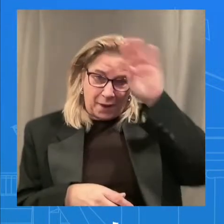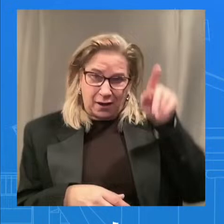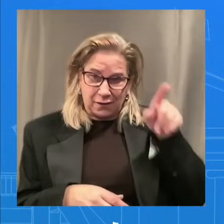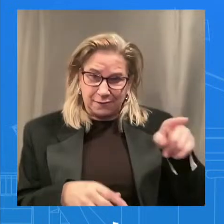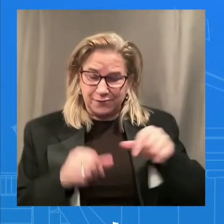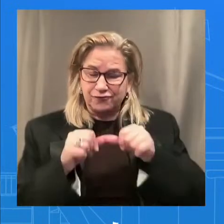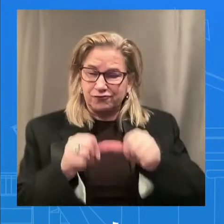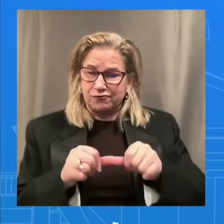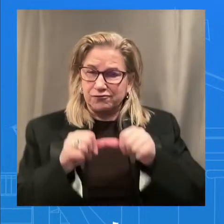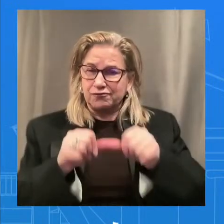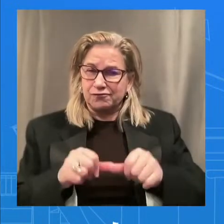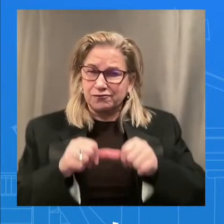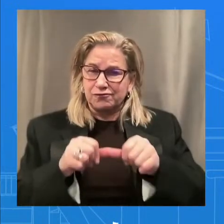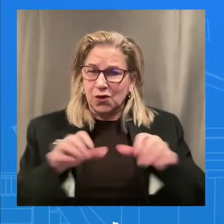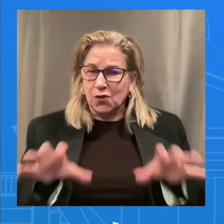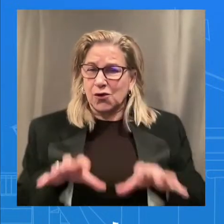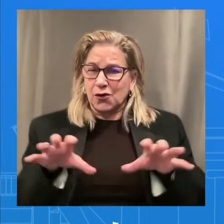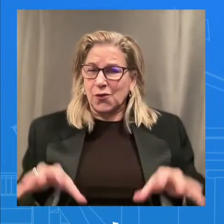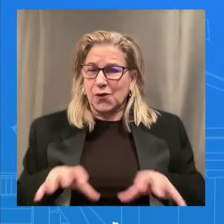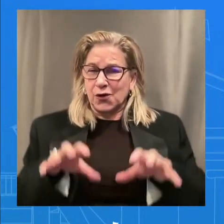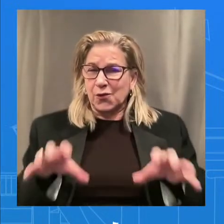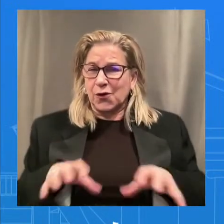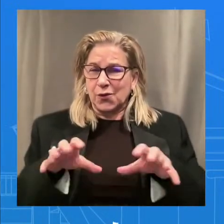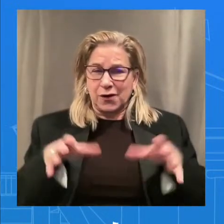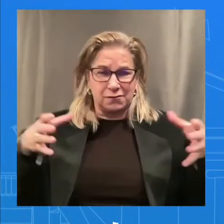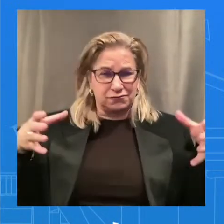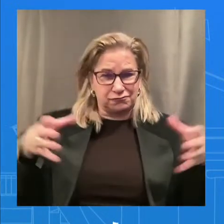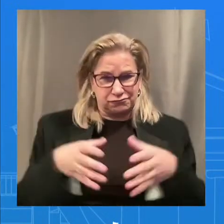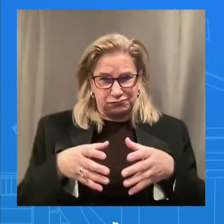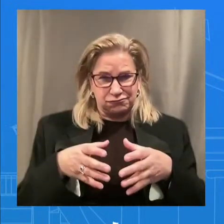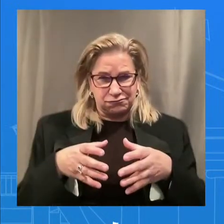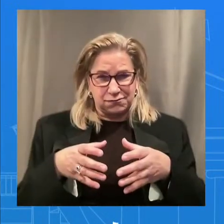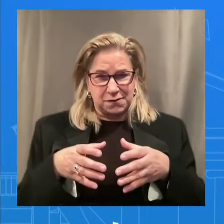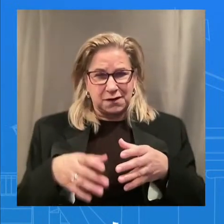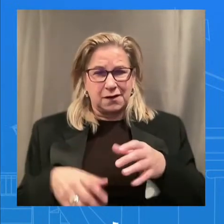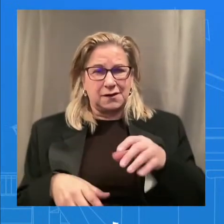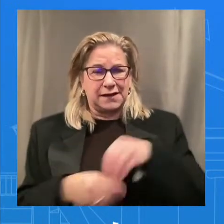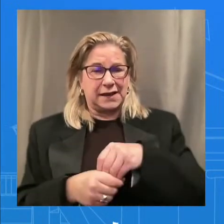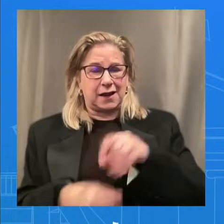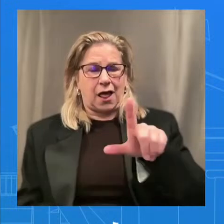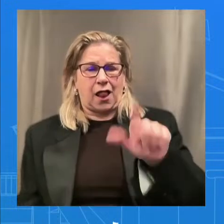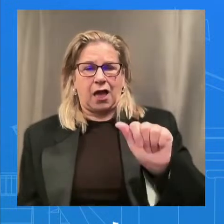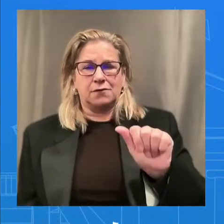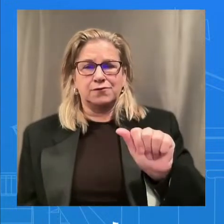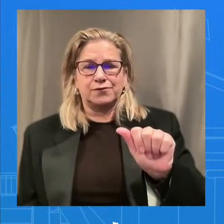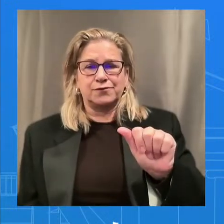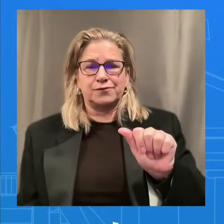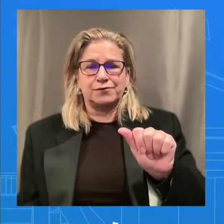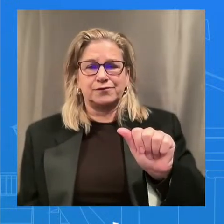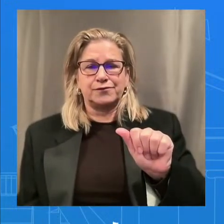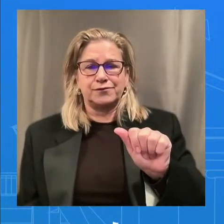across Los Angeles. They are making progress, but, to be clear, the situation remains extremely active --